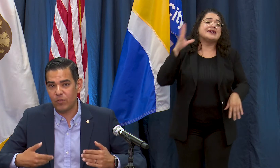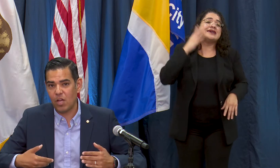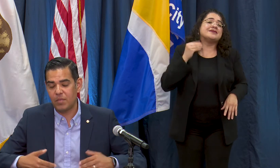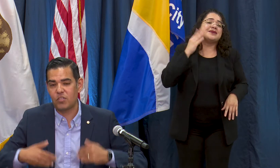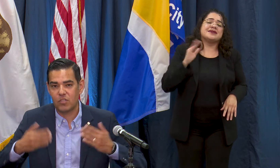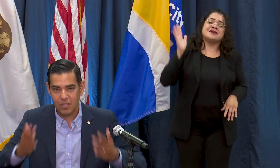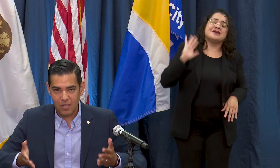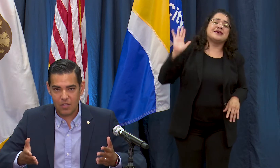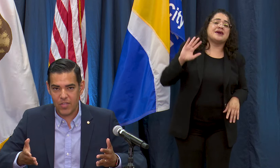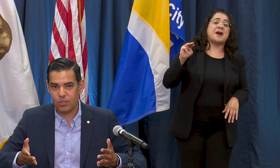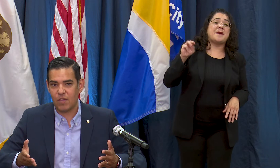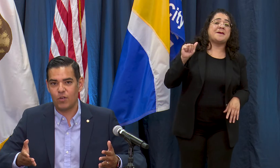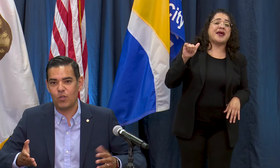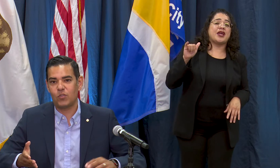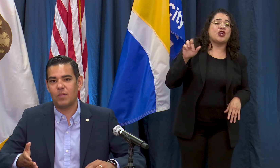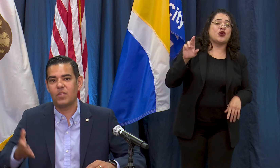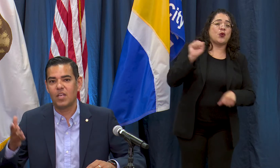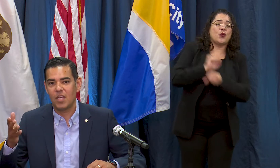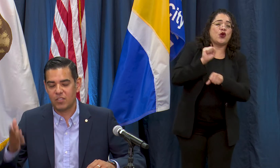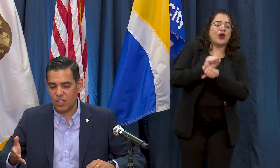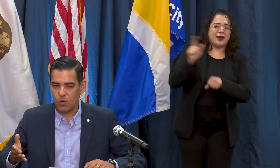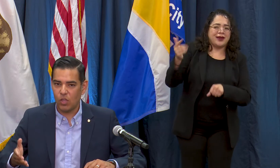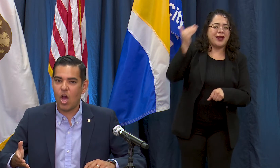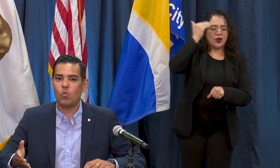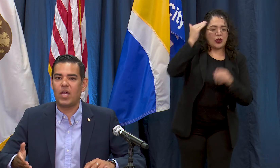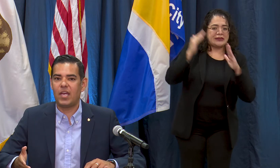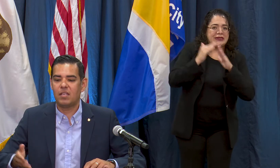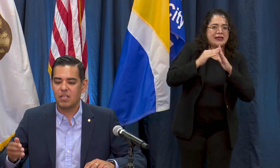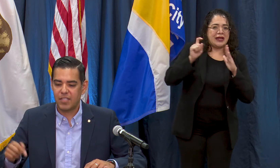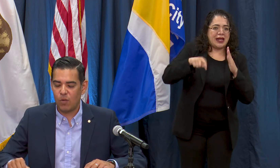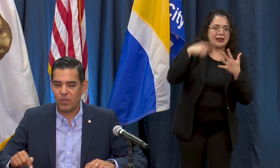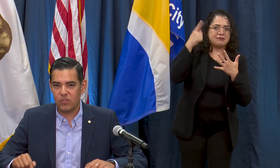of Long Beach thank you Governor Newsom. It's gonna go a long way to helping the